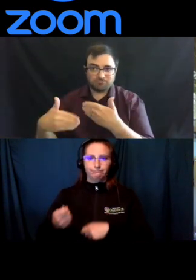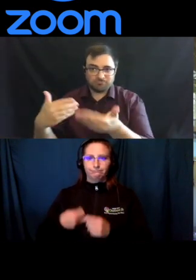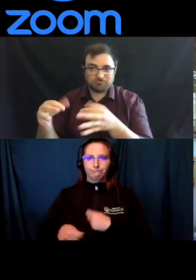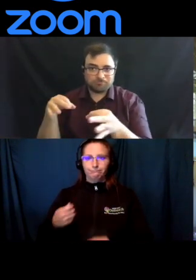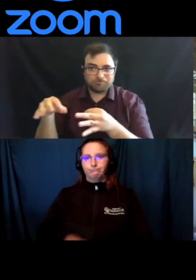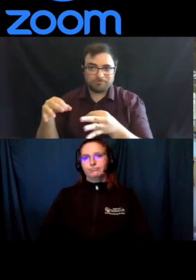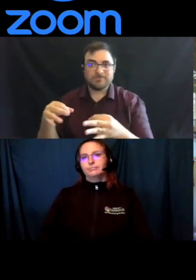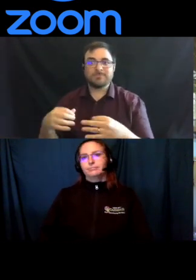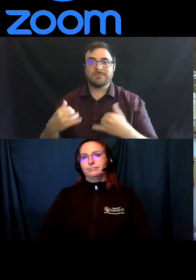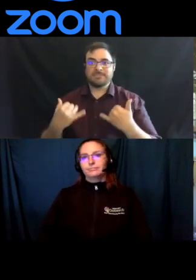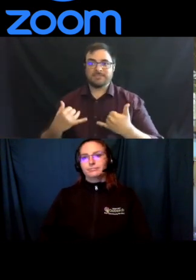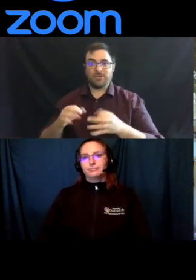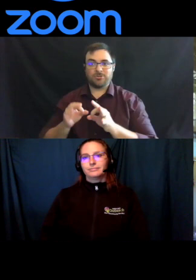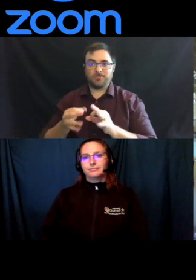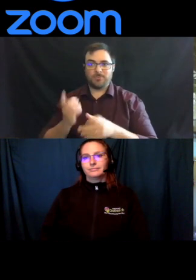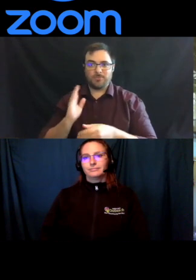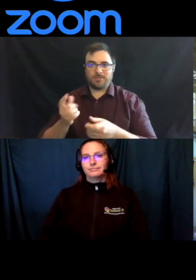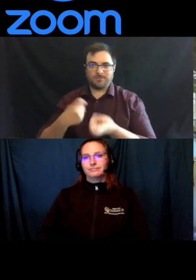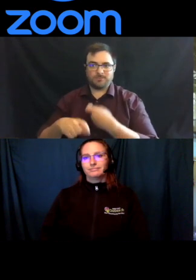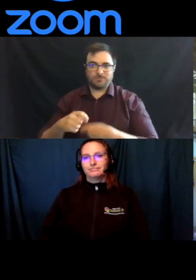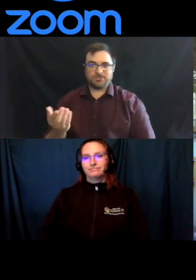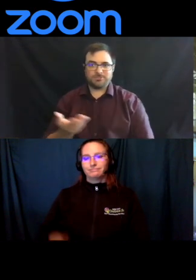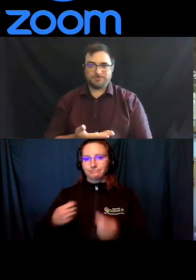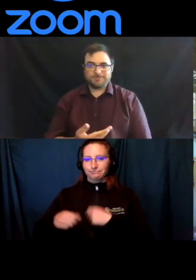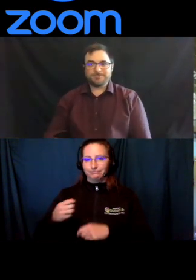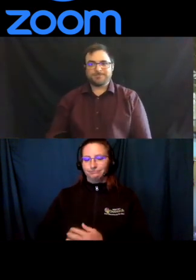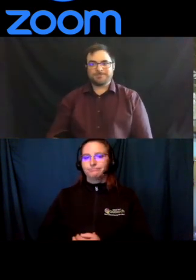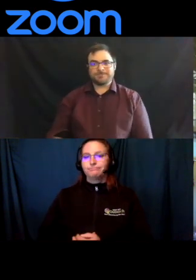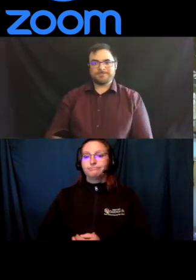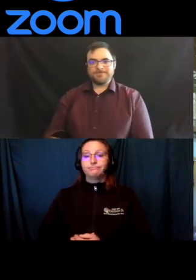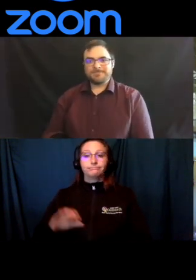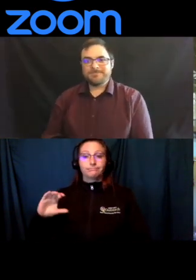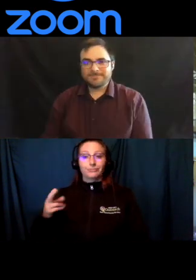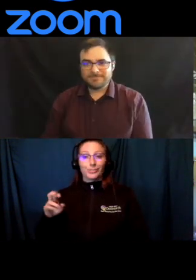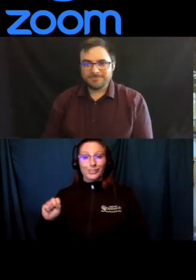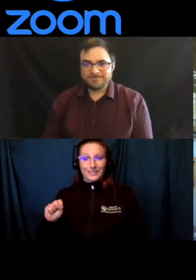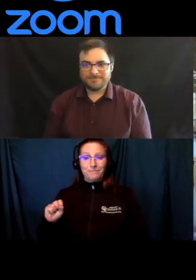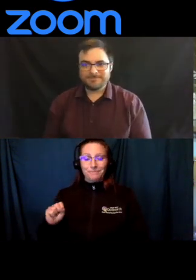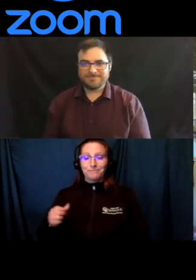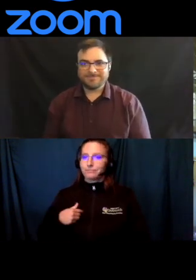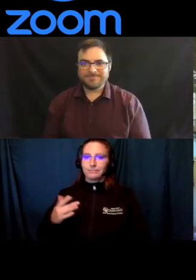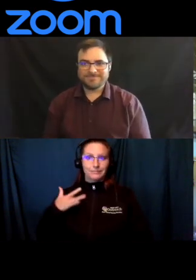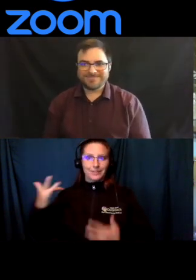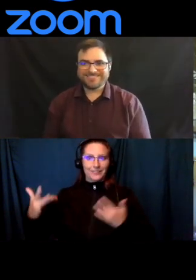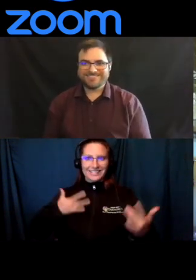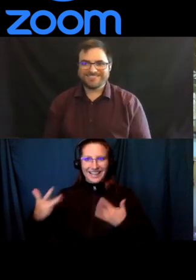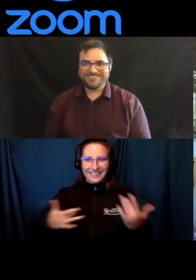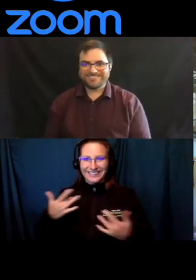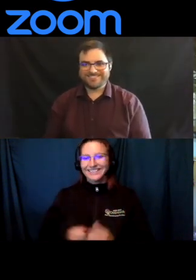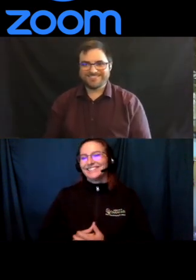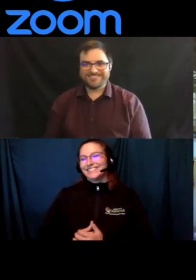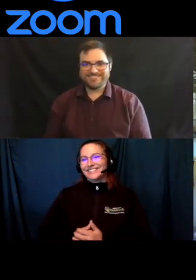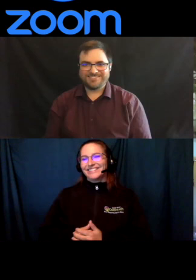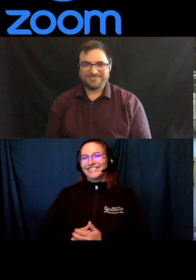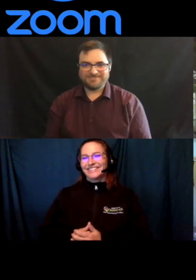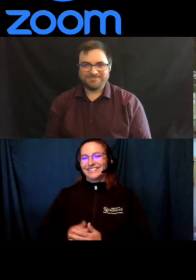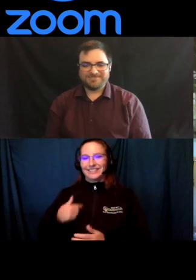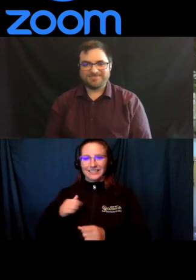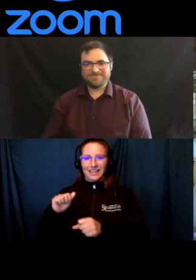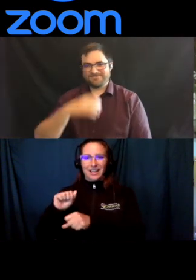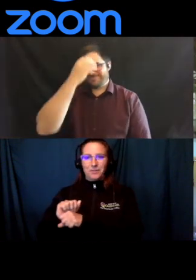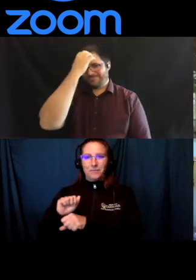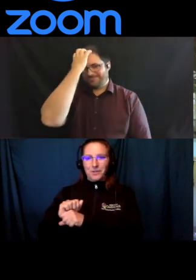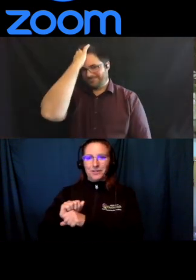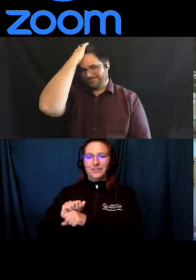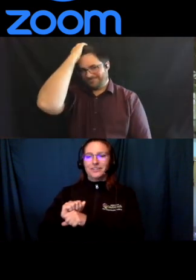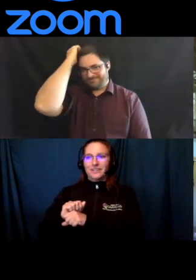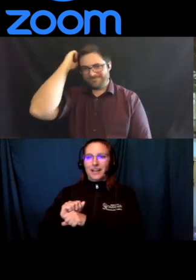Chris: I'm just very excited to be able to be working on this part of Eddie